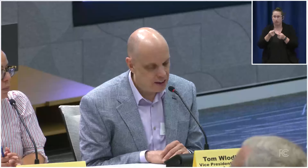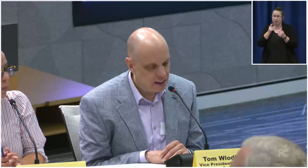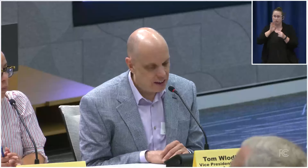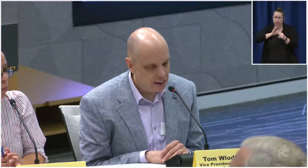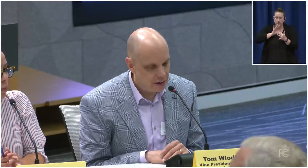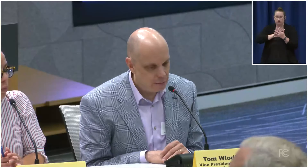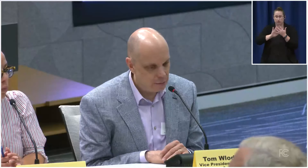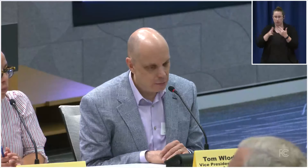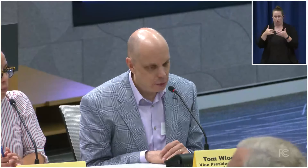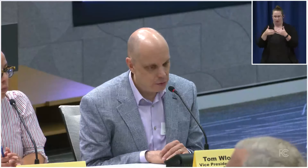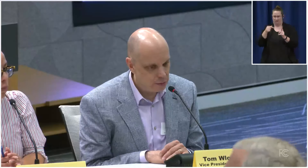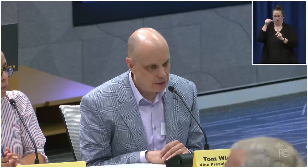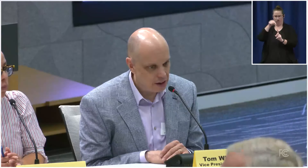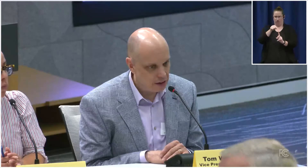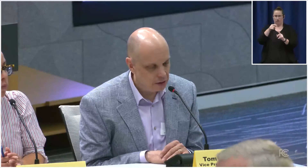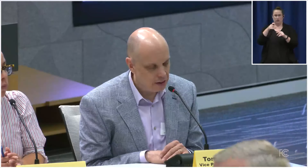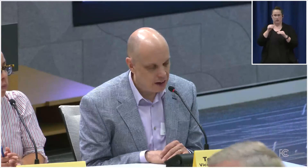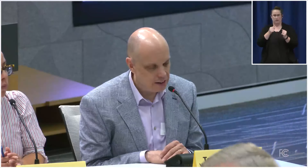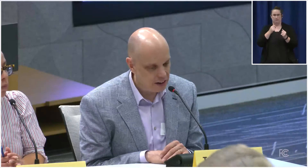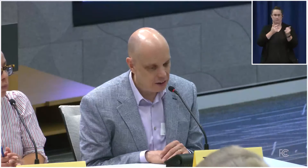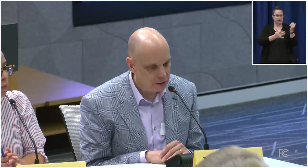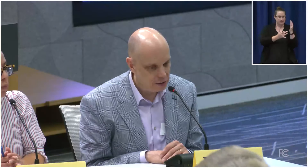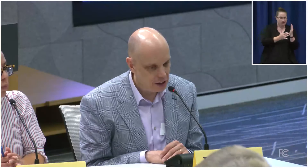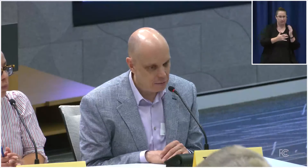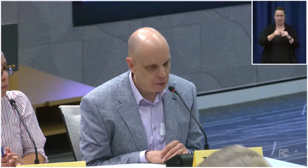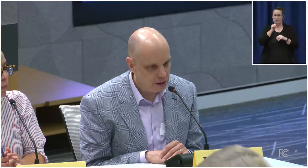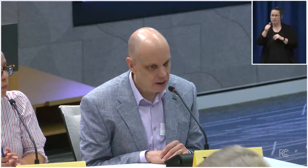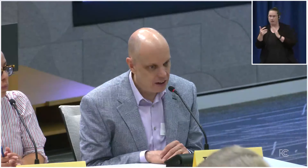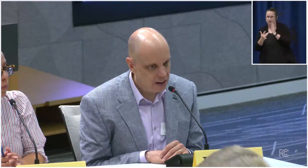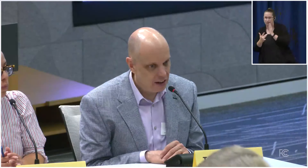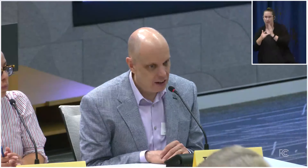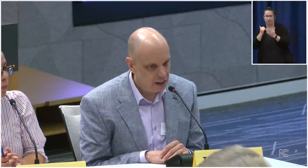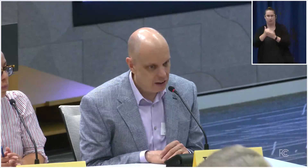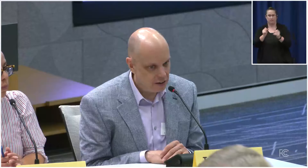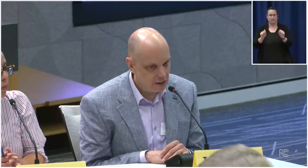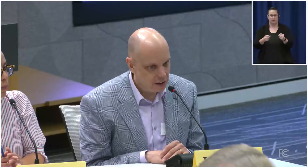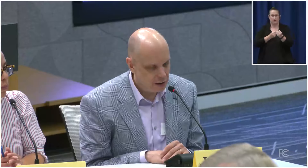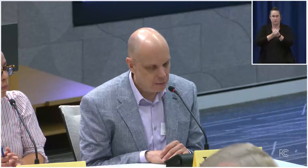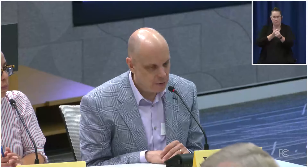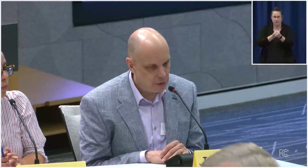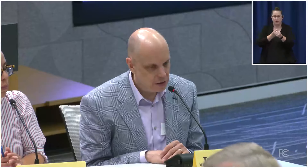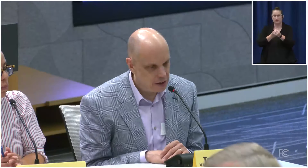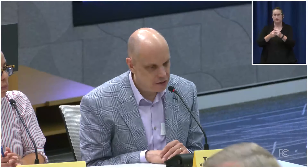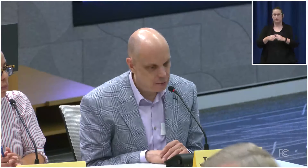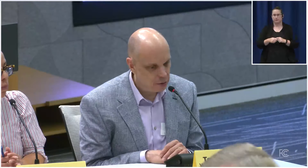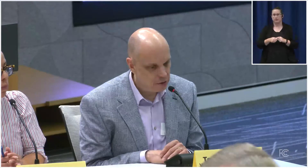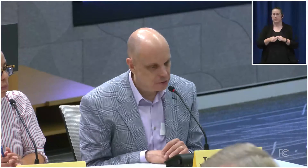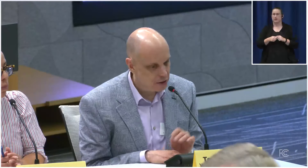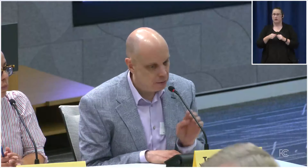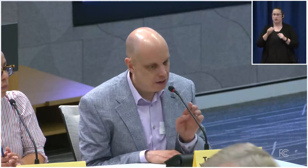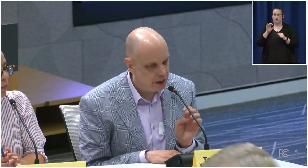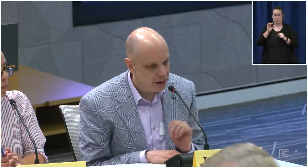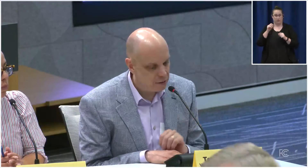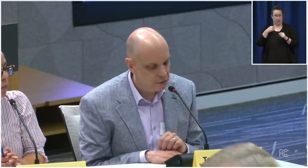UNIVERSAL AGENTS. SO THEY CAN HELP WITH REPAIR AND SUPPORT.